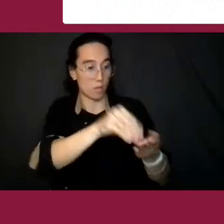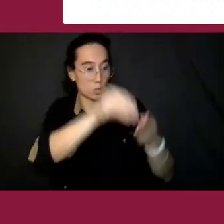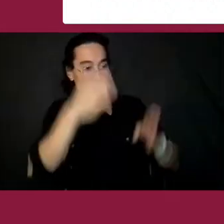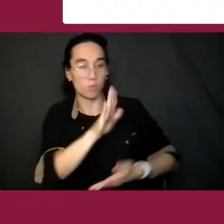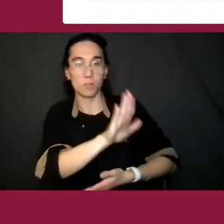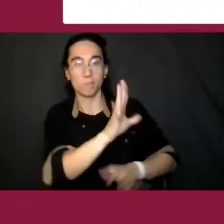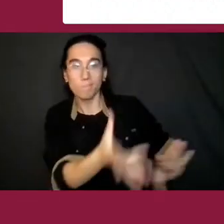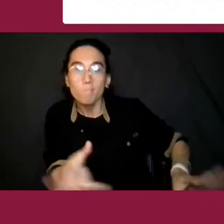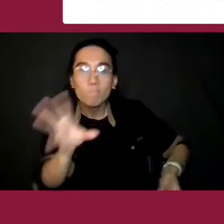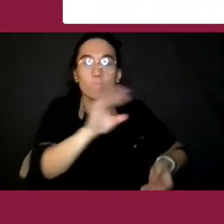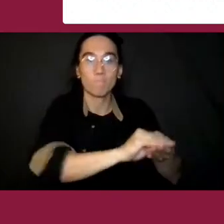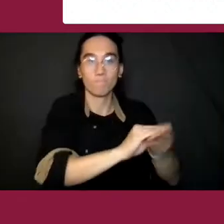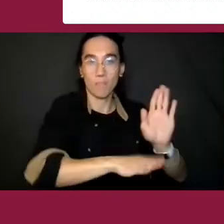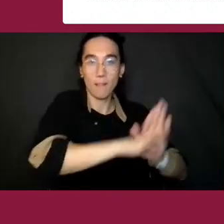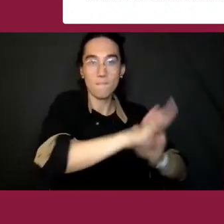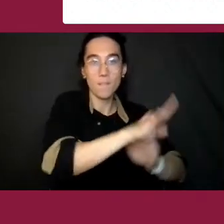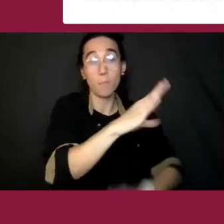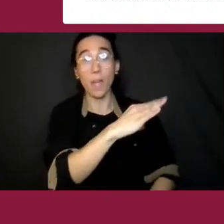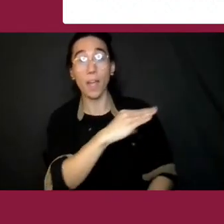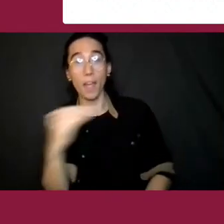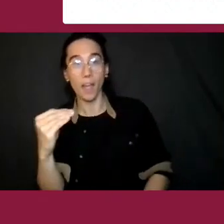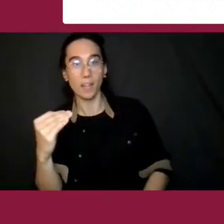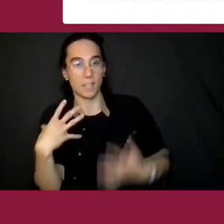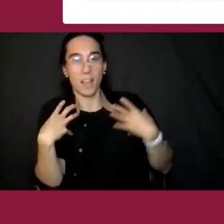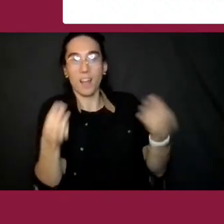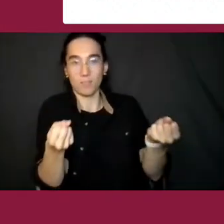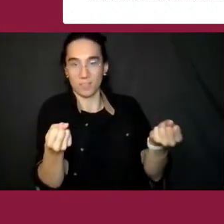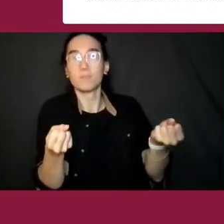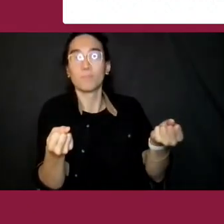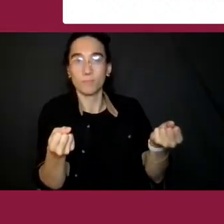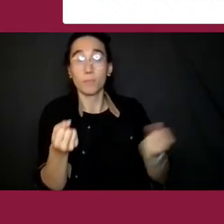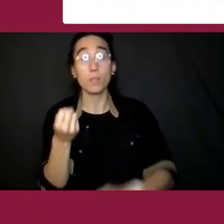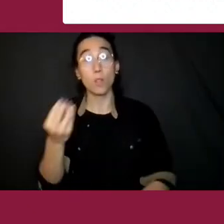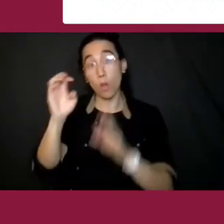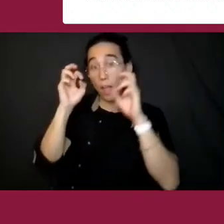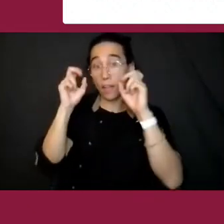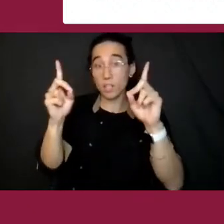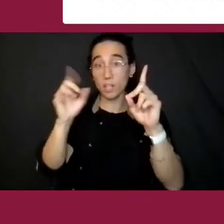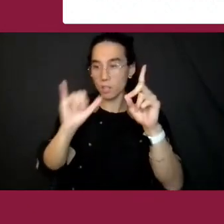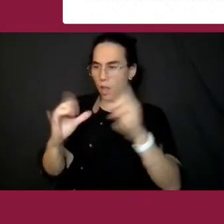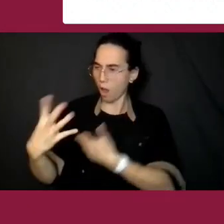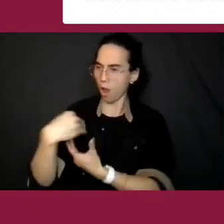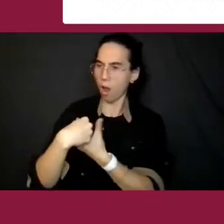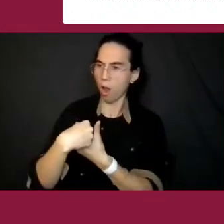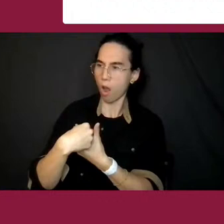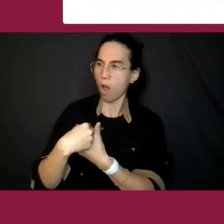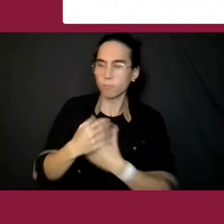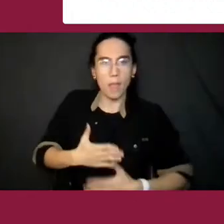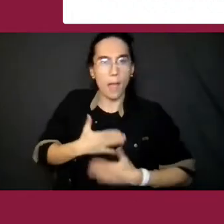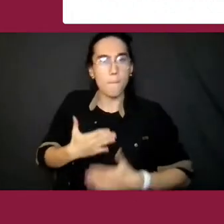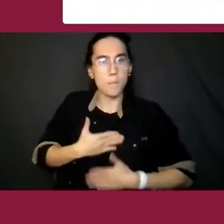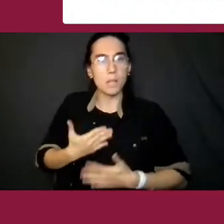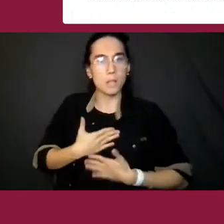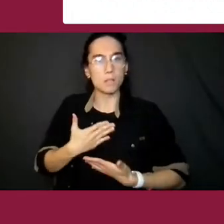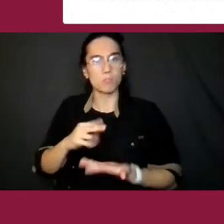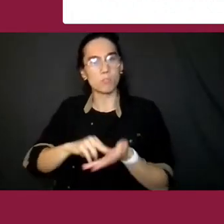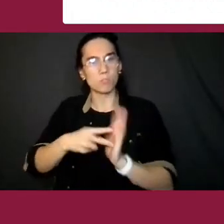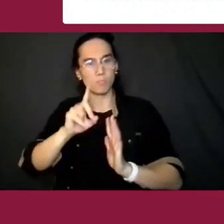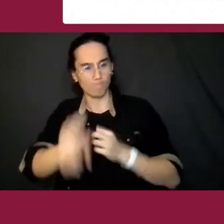Education that integrates happiness as a goal supports students' emotional well-being, enhancing learning, and